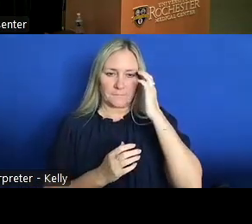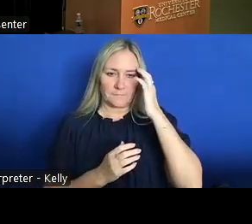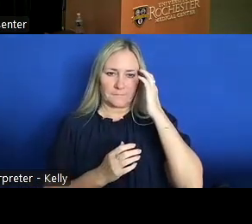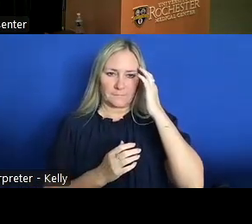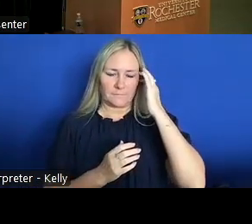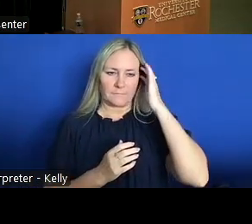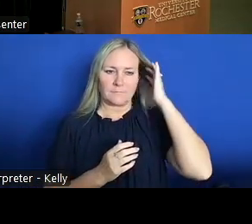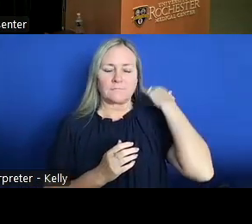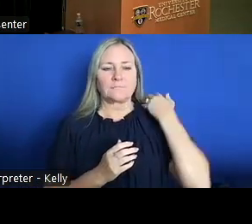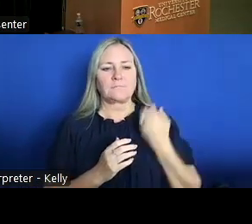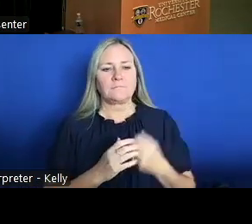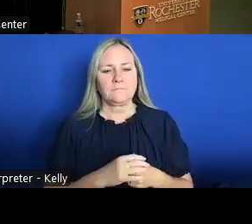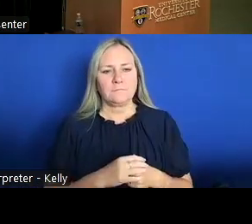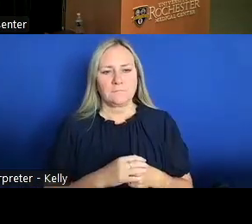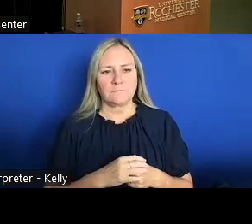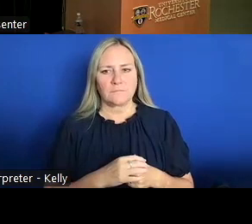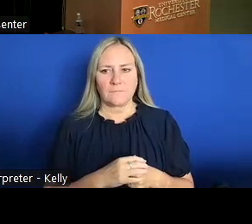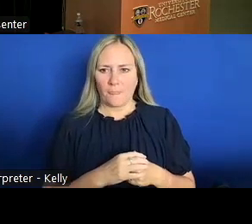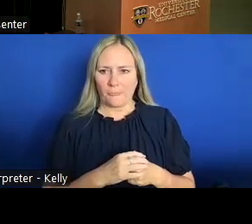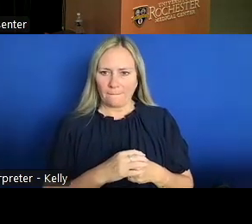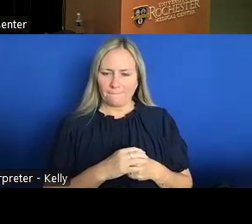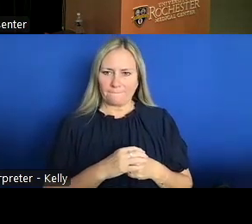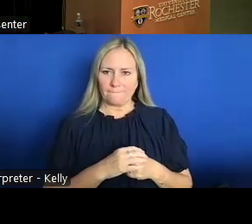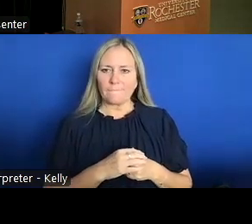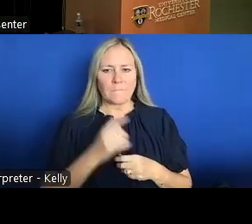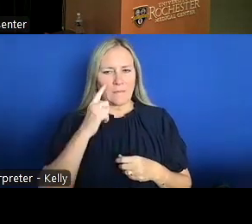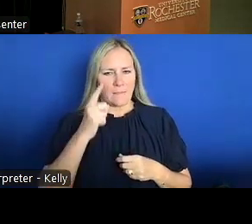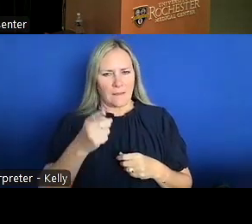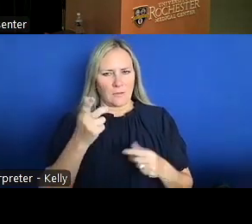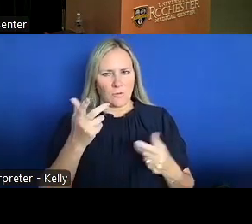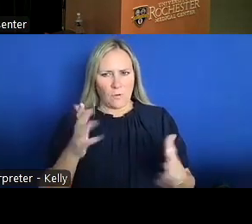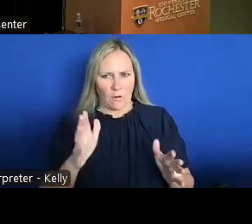say there and I I think you've received my article is that going to go out to everybody here so